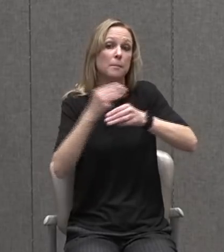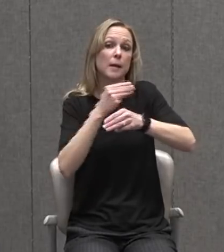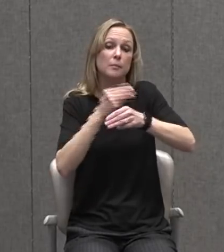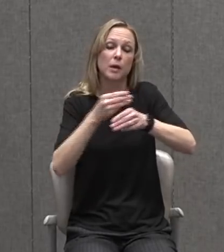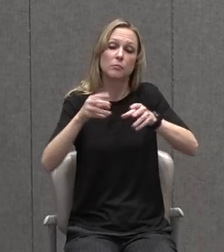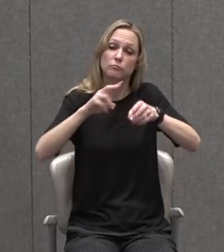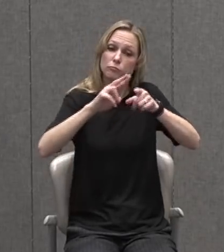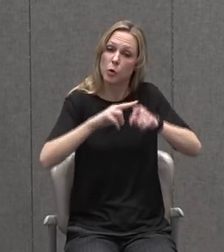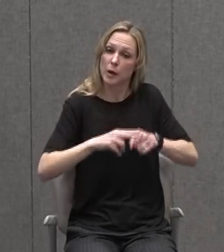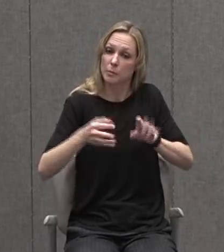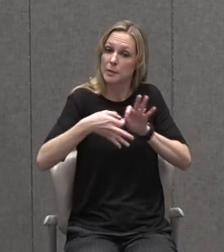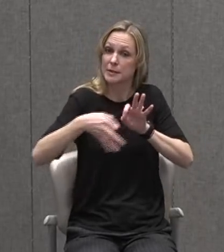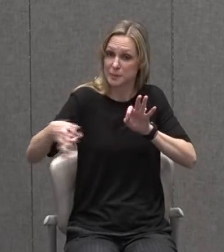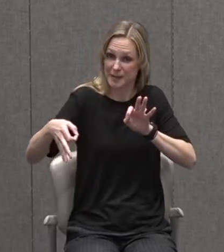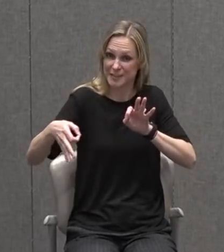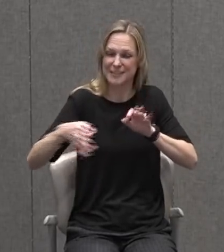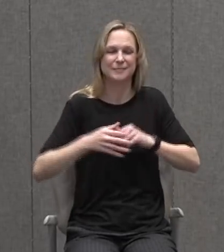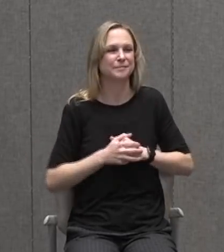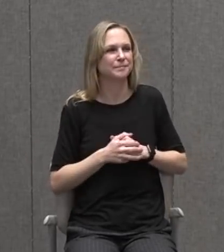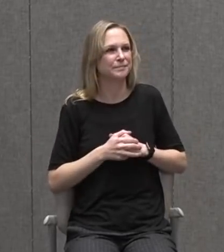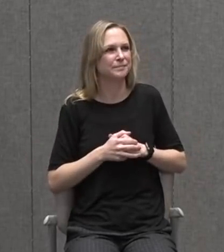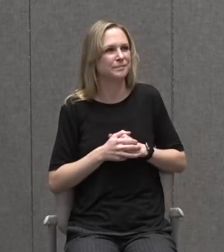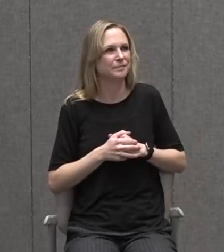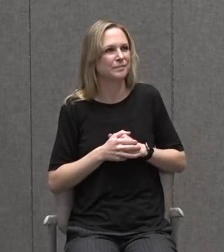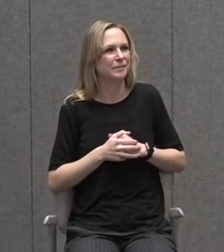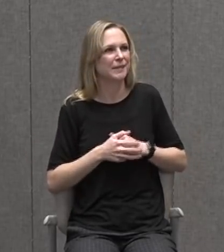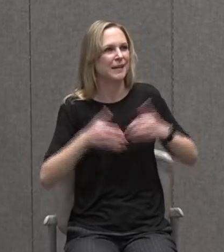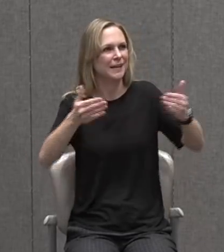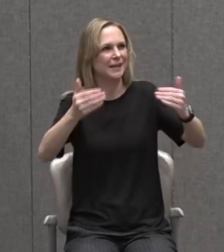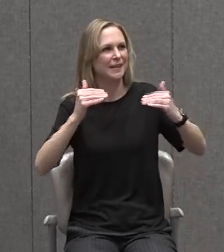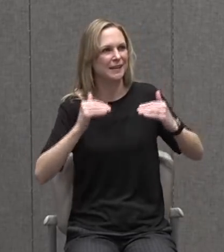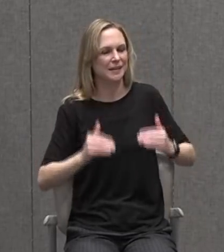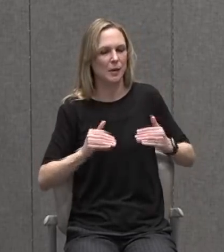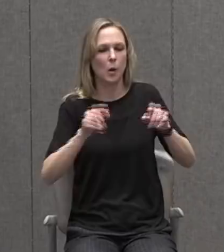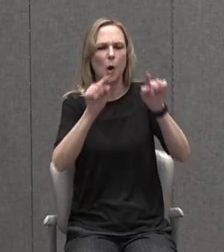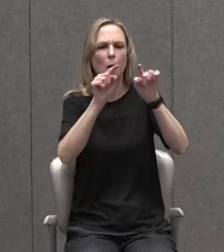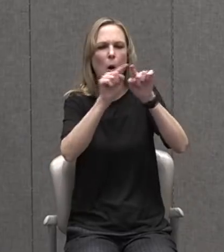So that leads us into our open middle problem.